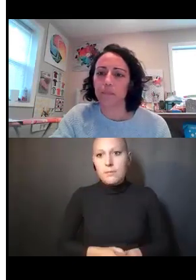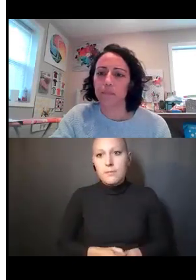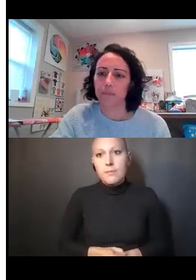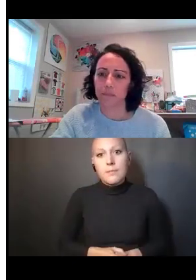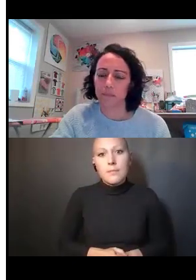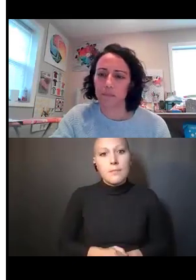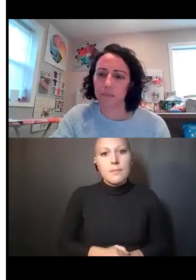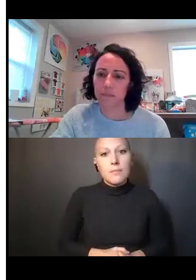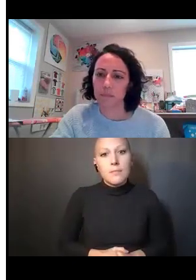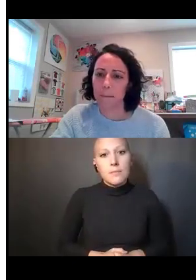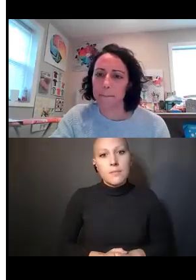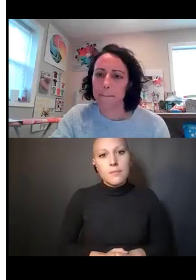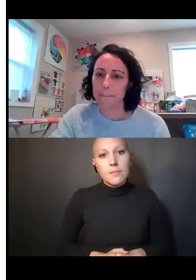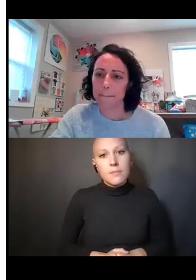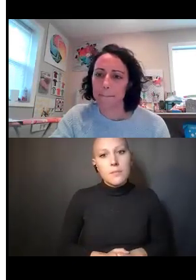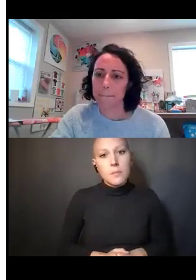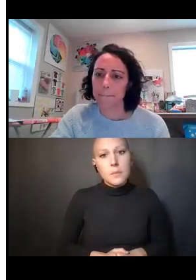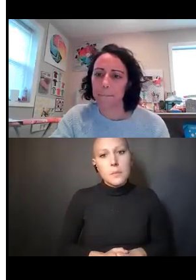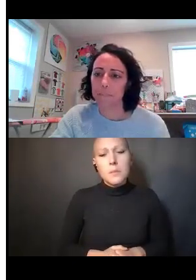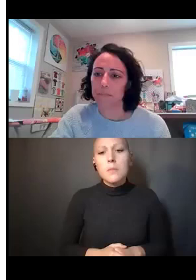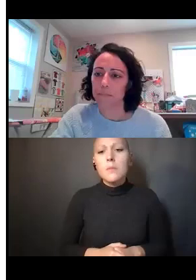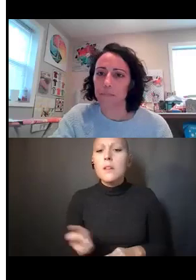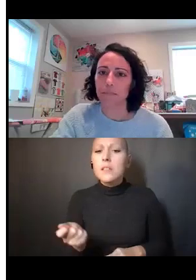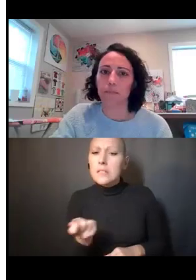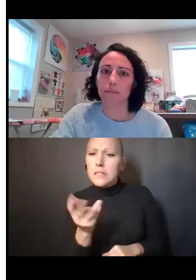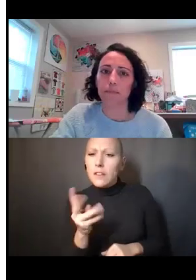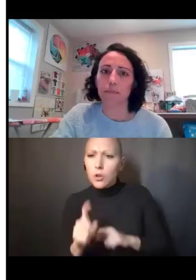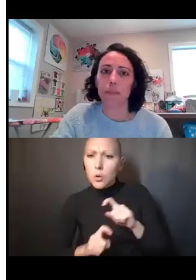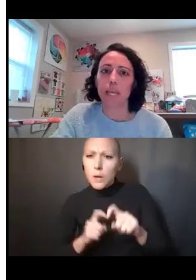So there are several questions in the chat, Kristin, if you can just go through.